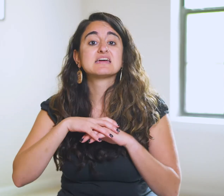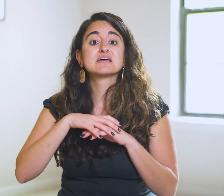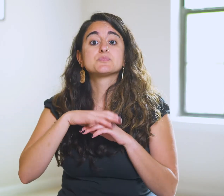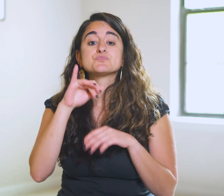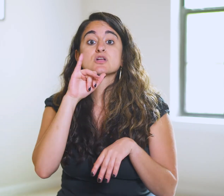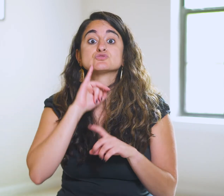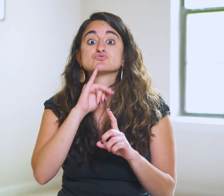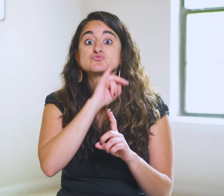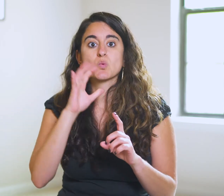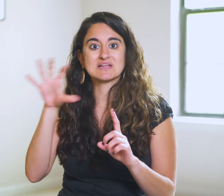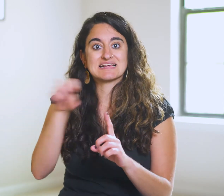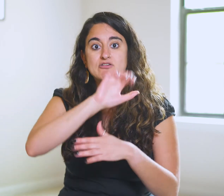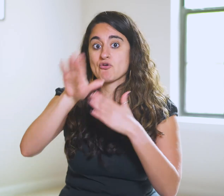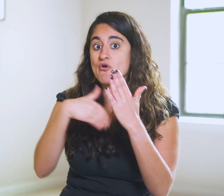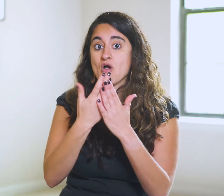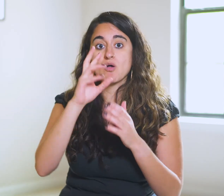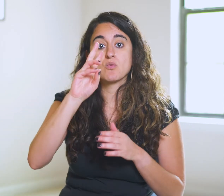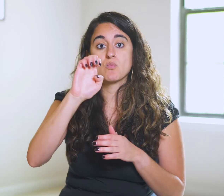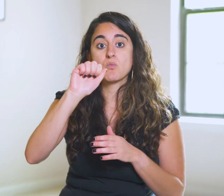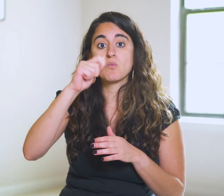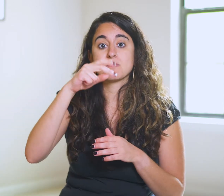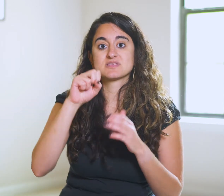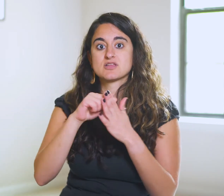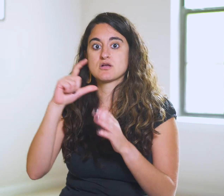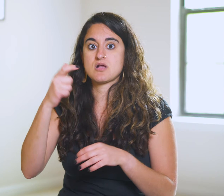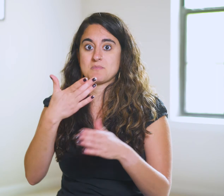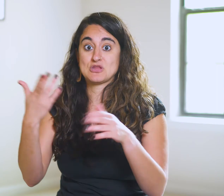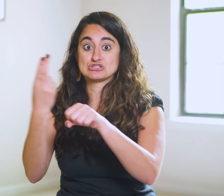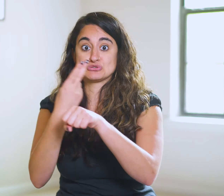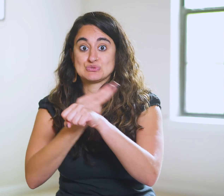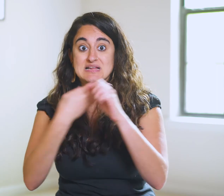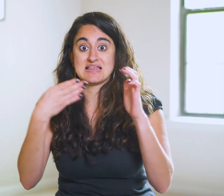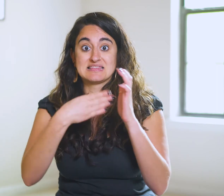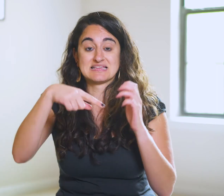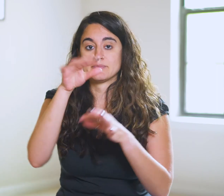Israel will take all the weapons Gog was going to use against them